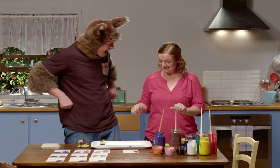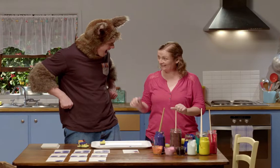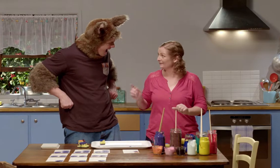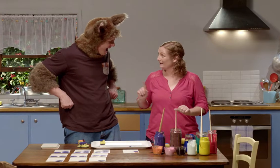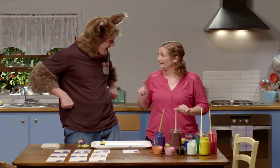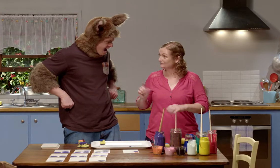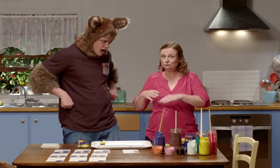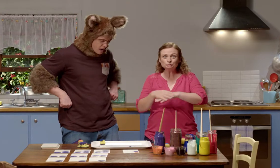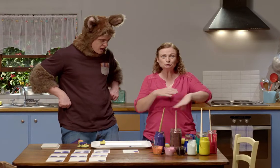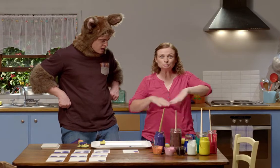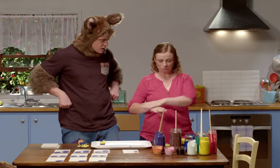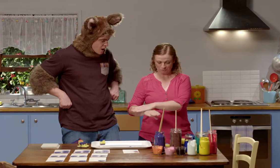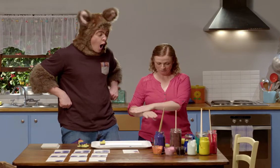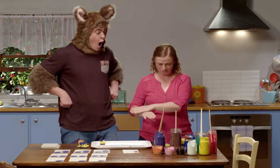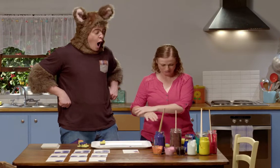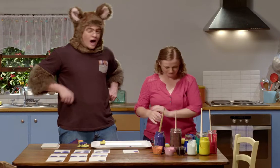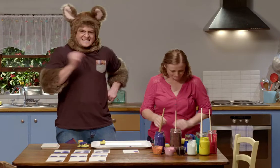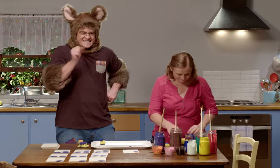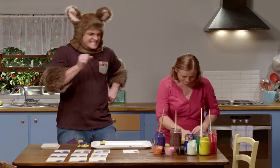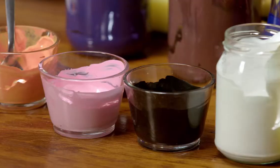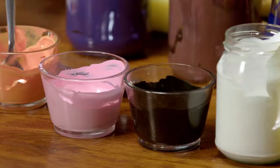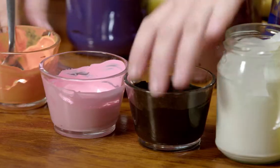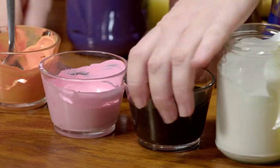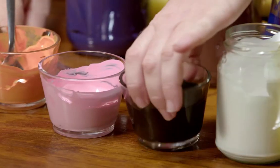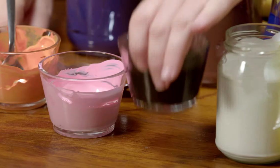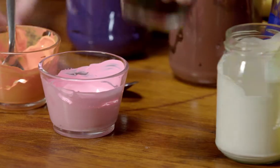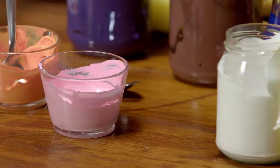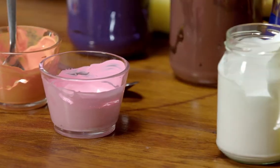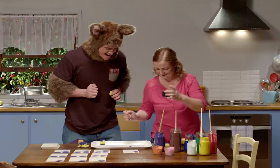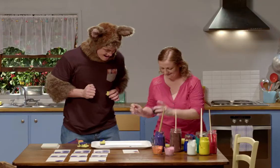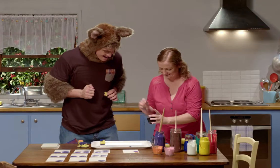Now we need to do the shoes. Oh yeah.